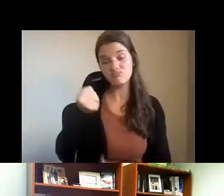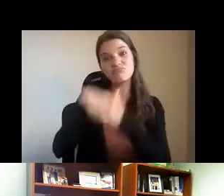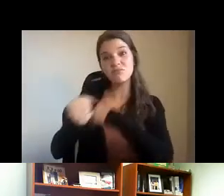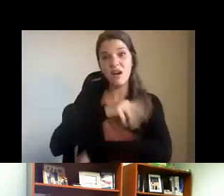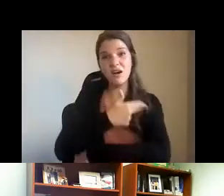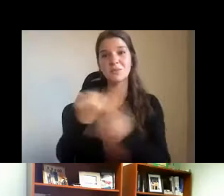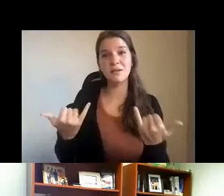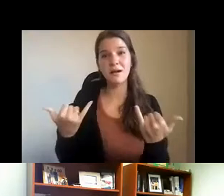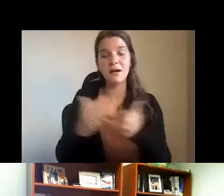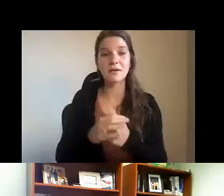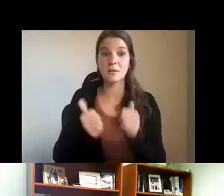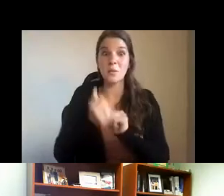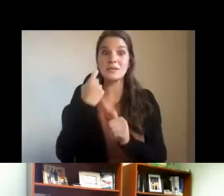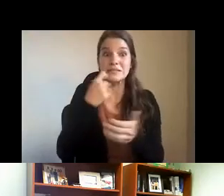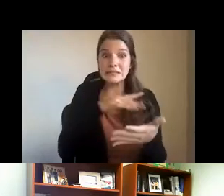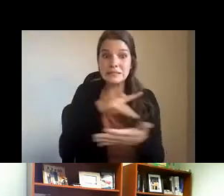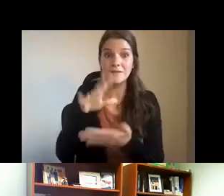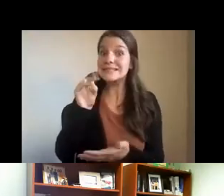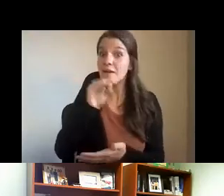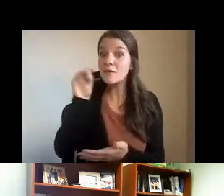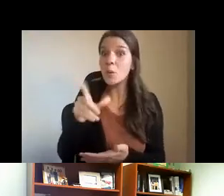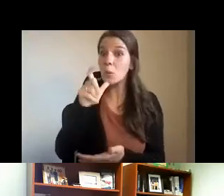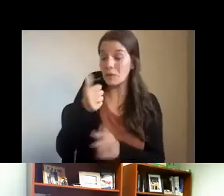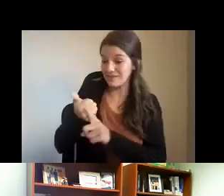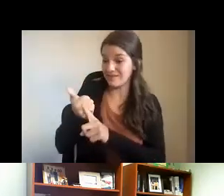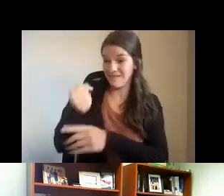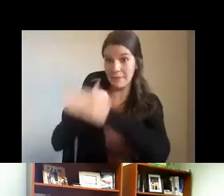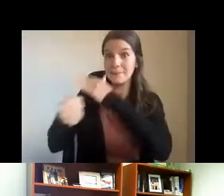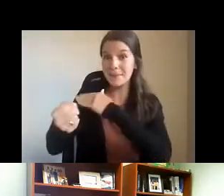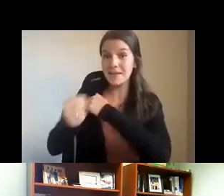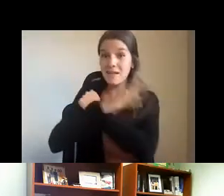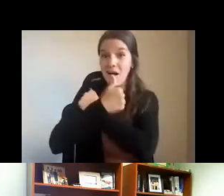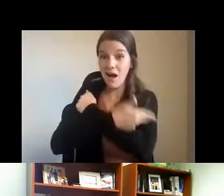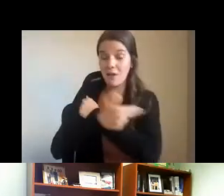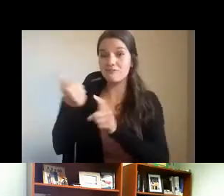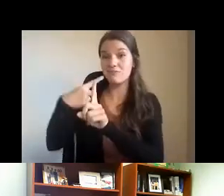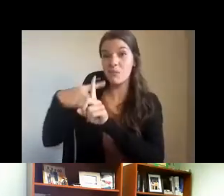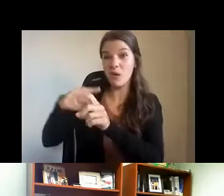about 70 percent of people who were admitted and hospitalized with COVID-19, 70% of them had